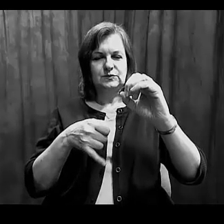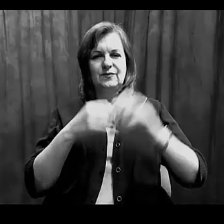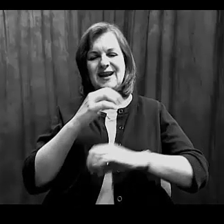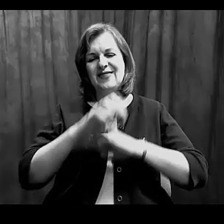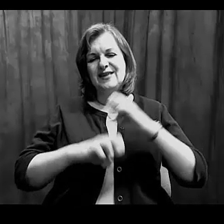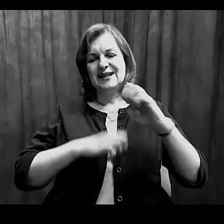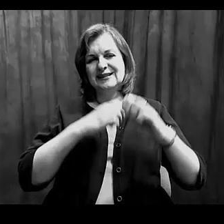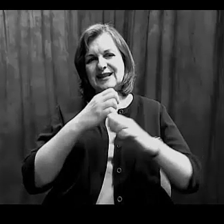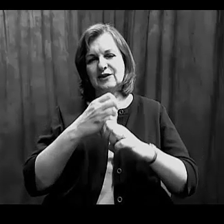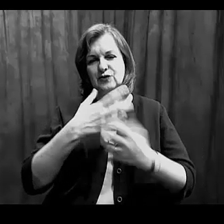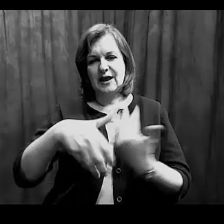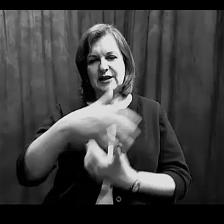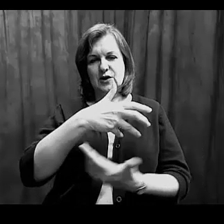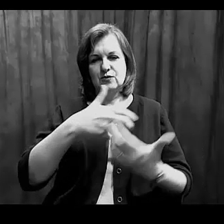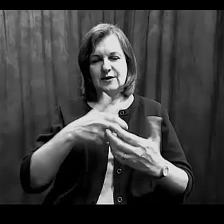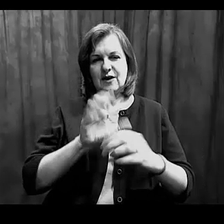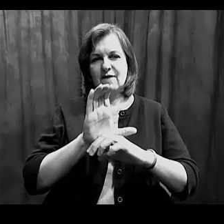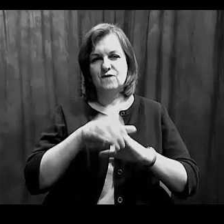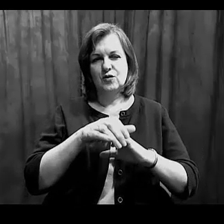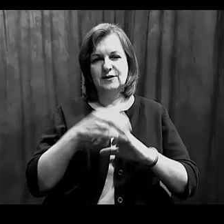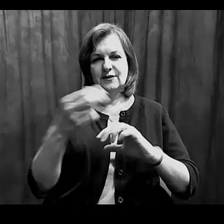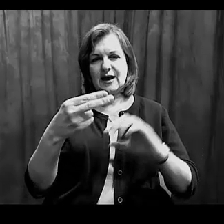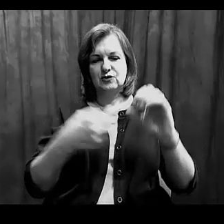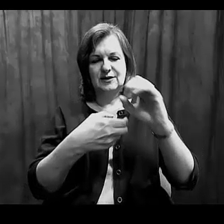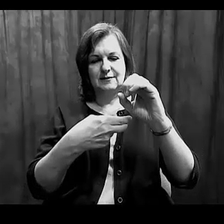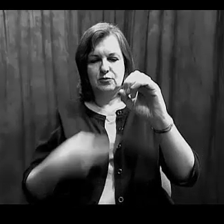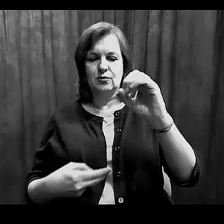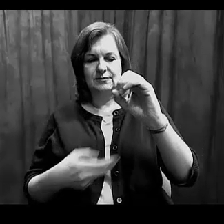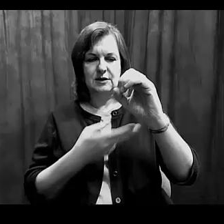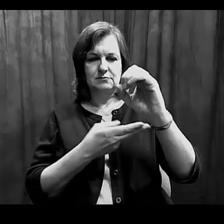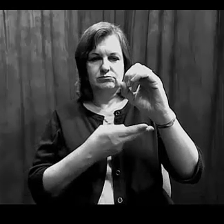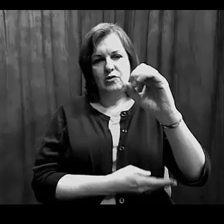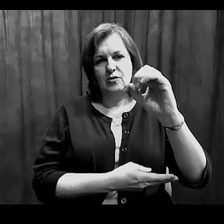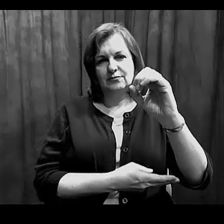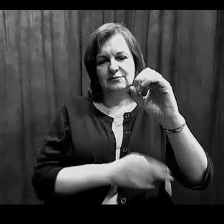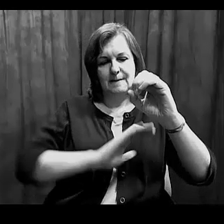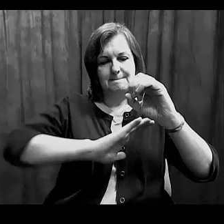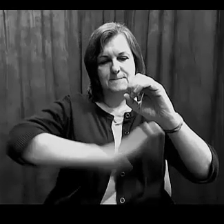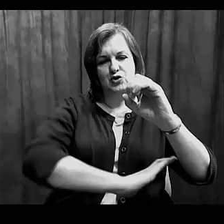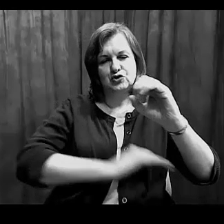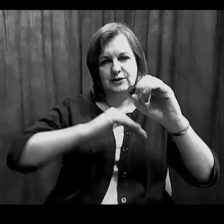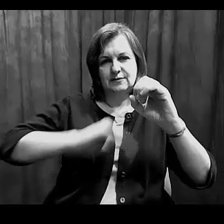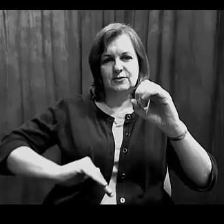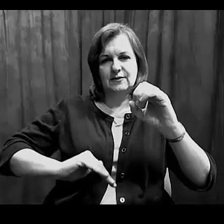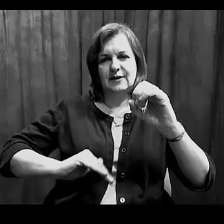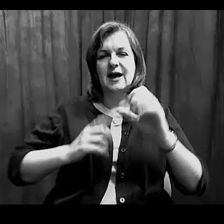is this interaction between the electrons that forces the hydrogens away in this case --